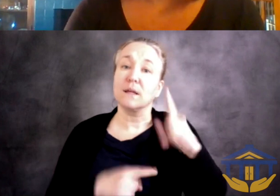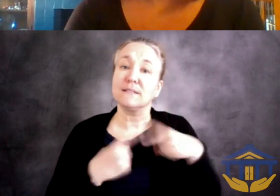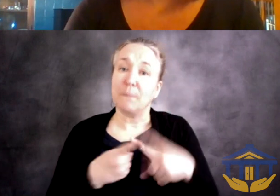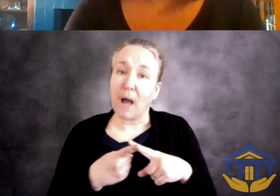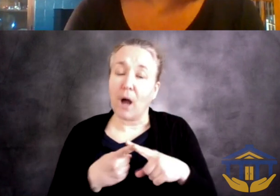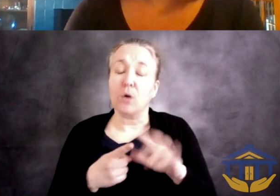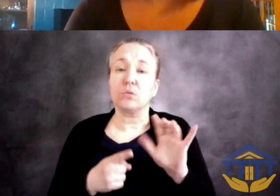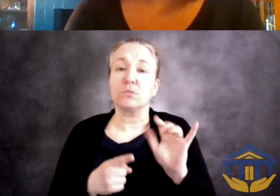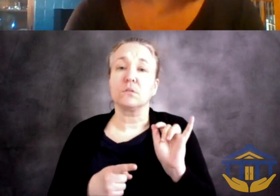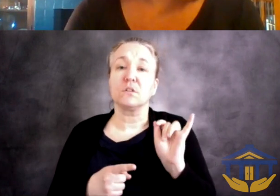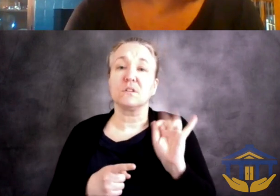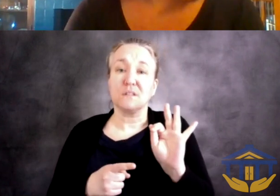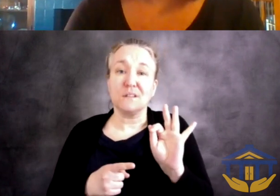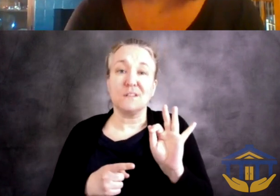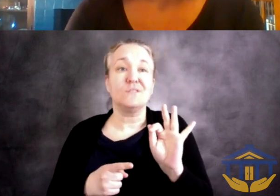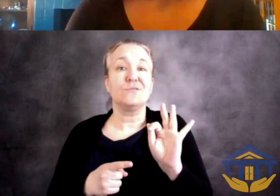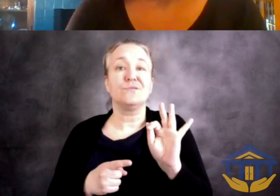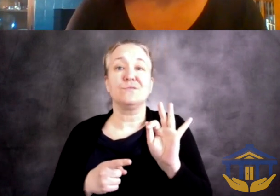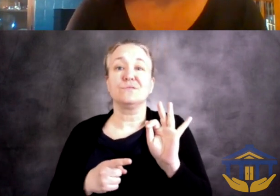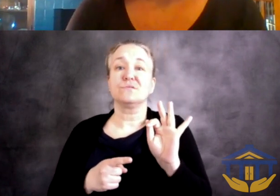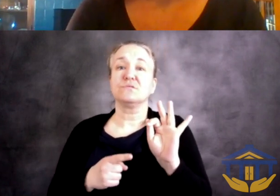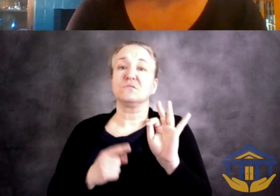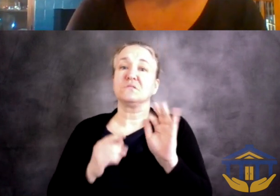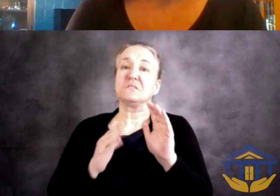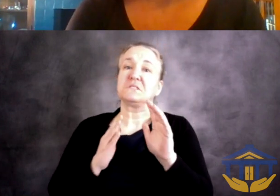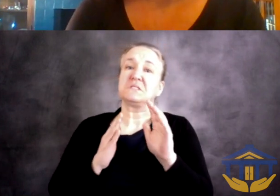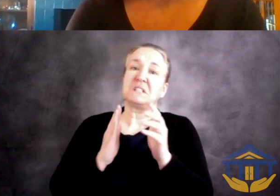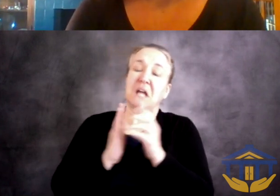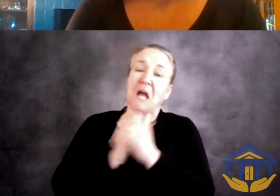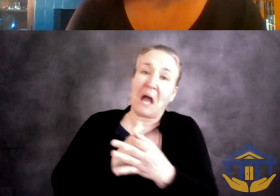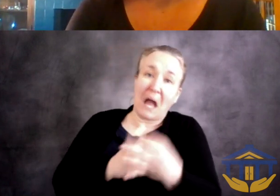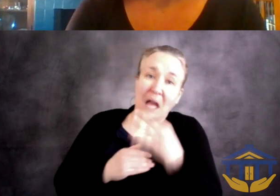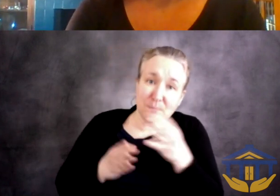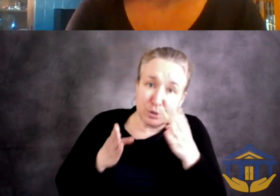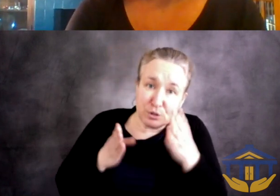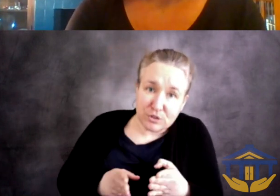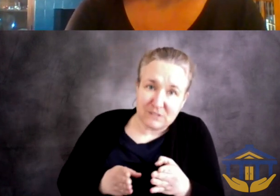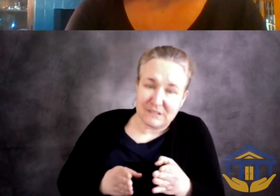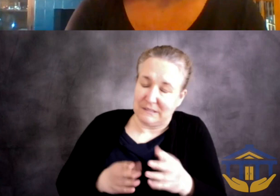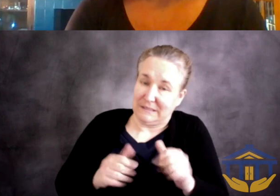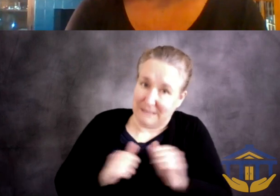experts and you see things very differently than your school team. I know Jeni talked a lot about